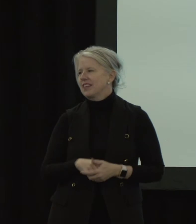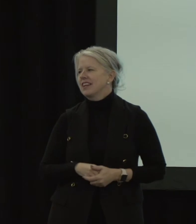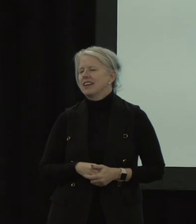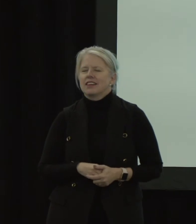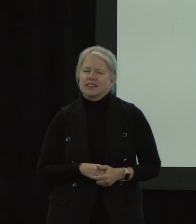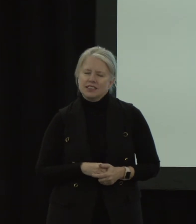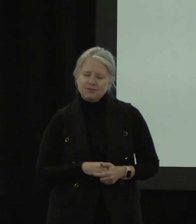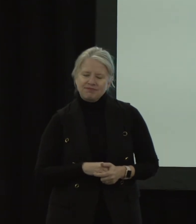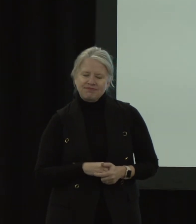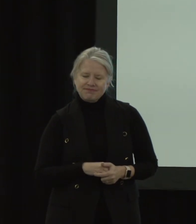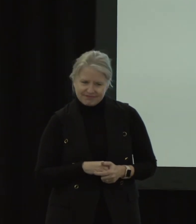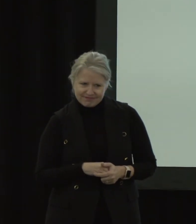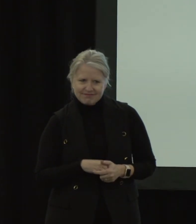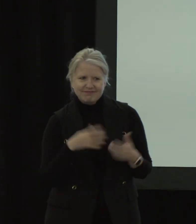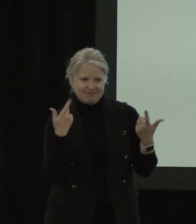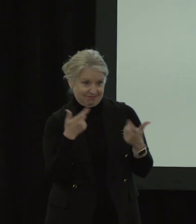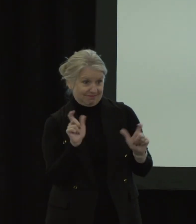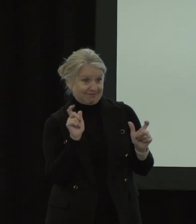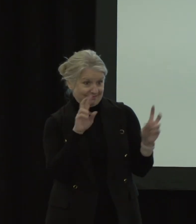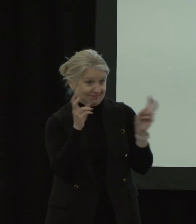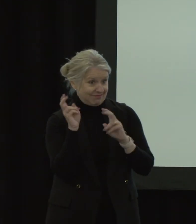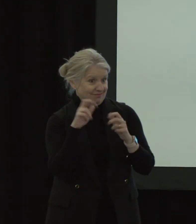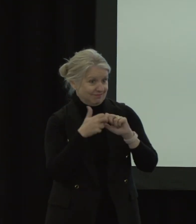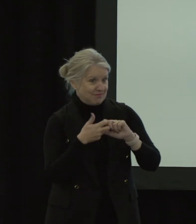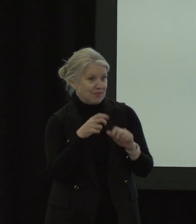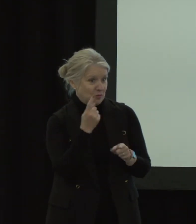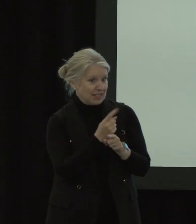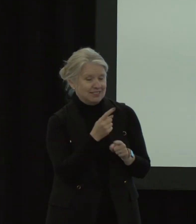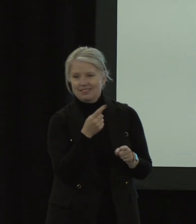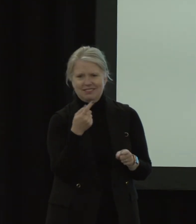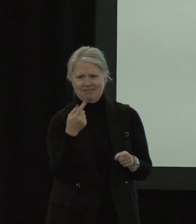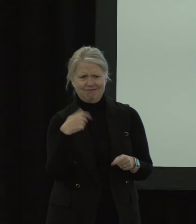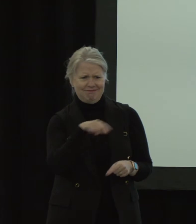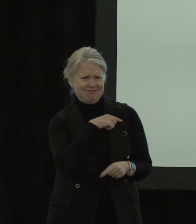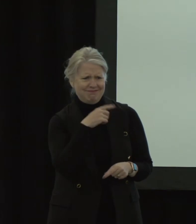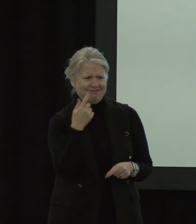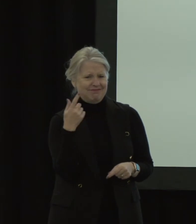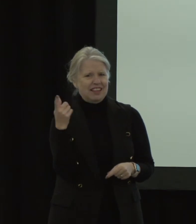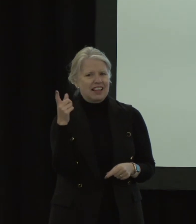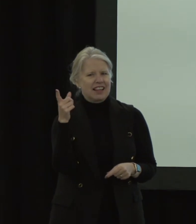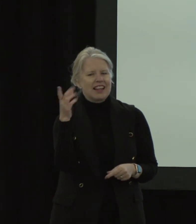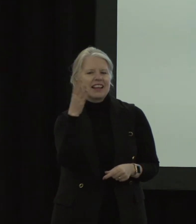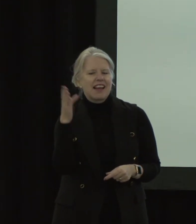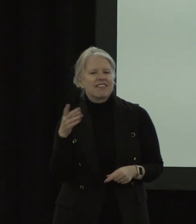problem with that. It's a big problem. They have never even suggested, where are